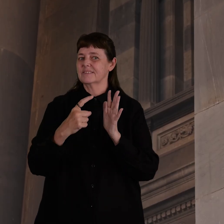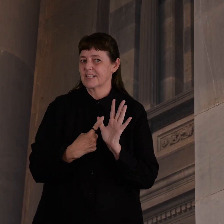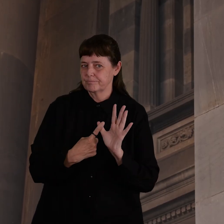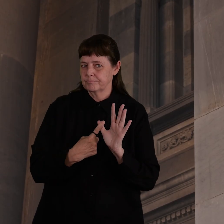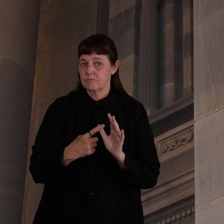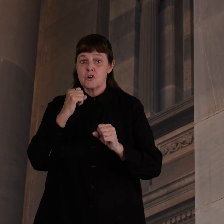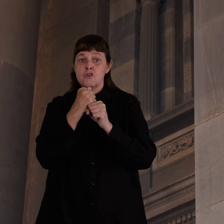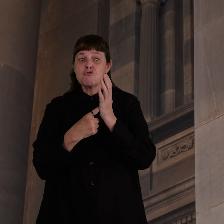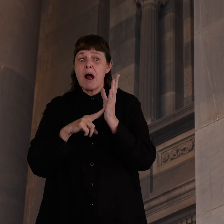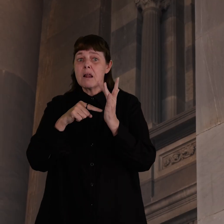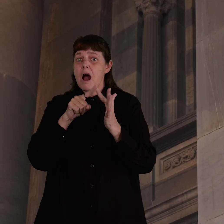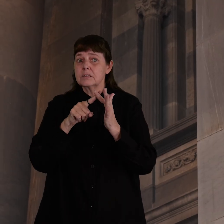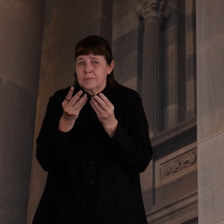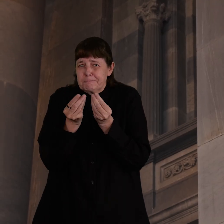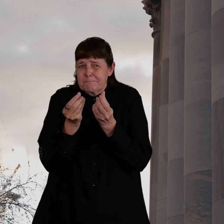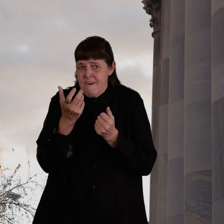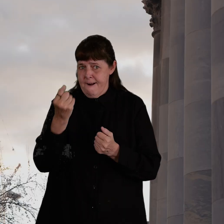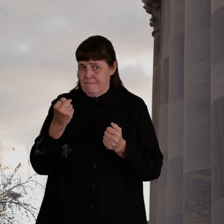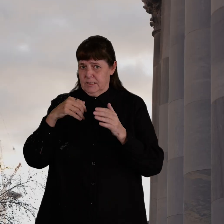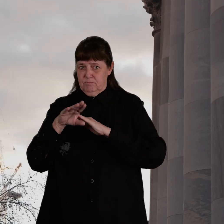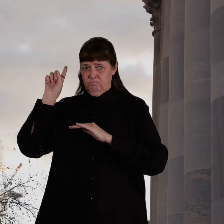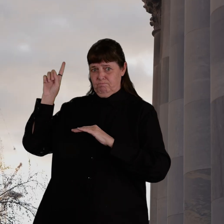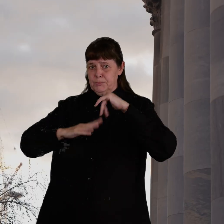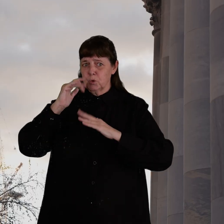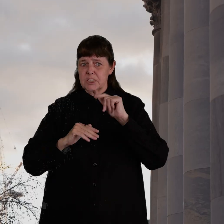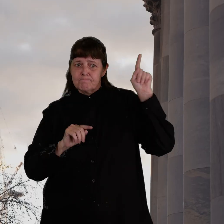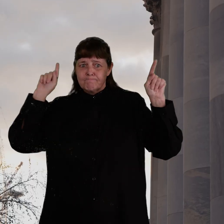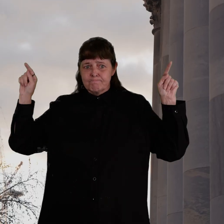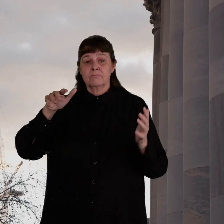is featured throughout the rest of the building comes from Granite Island at Victor Harbor.